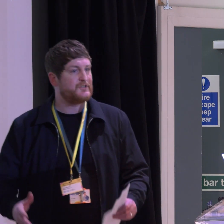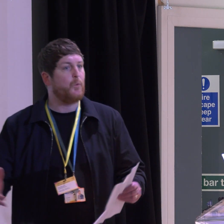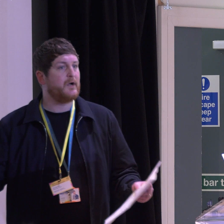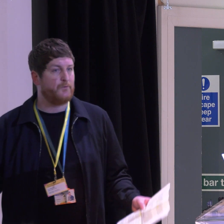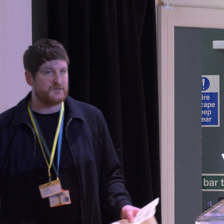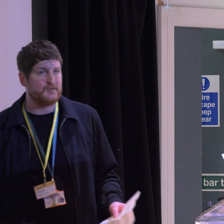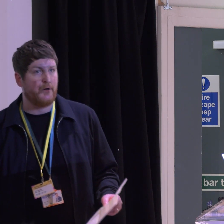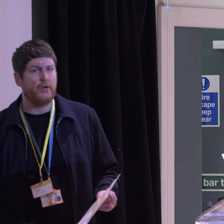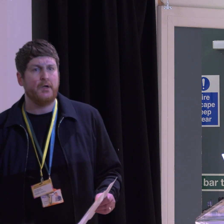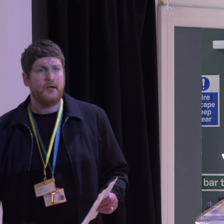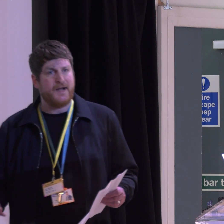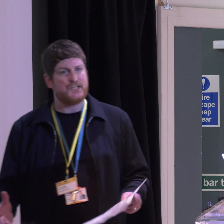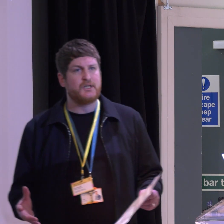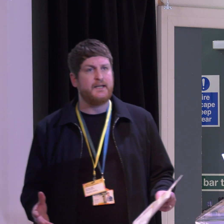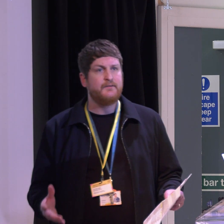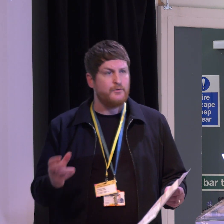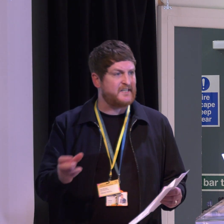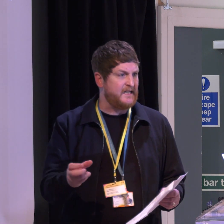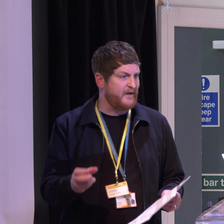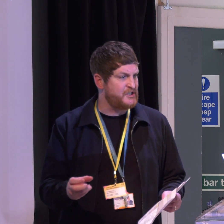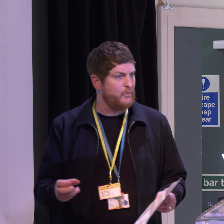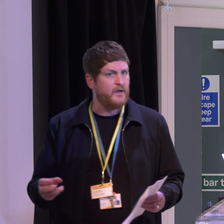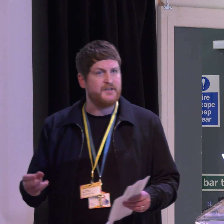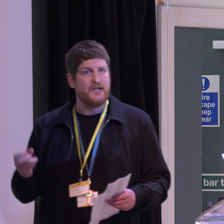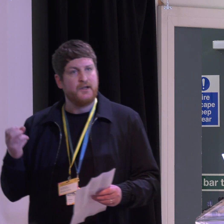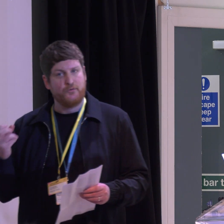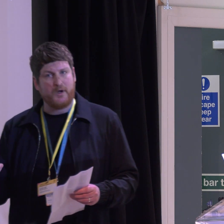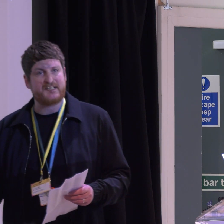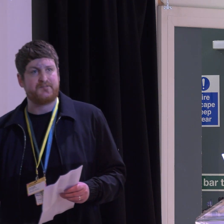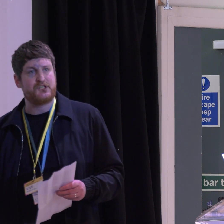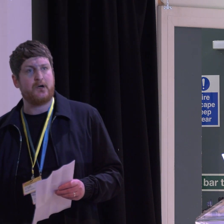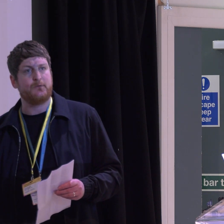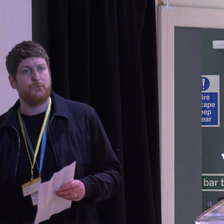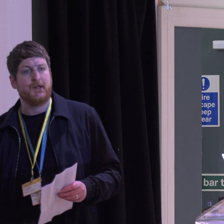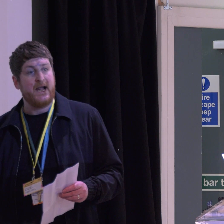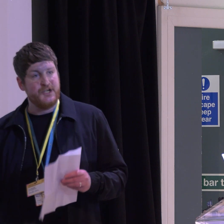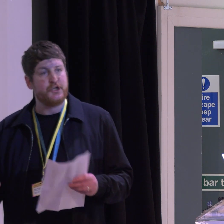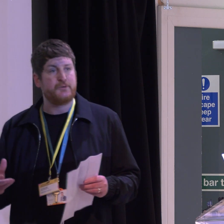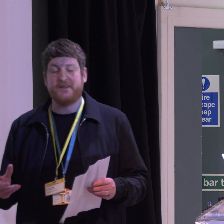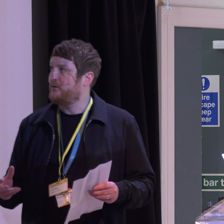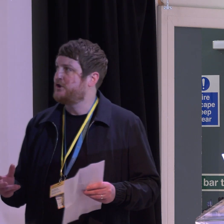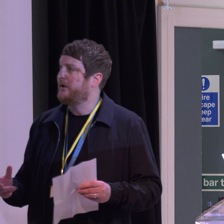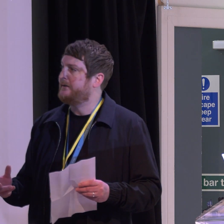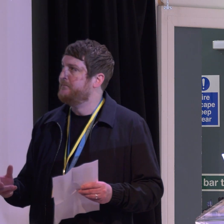as the workforce of tomorrow. But actually, those key Reggio words, "The rights of the child, and nothing without joy."